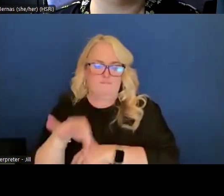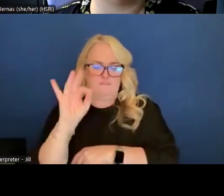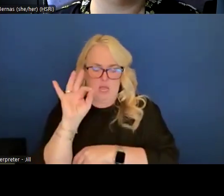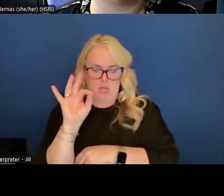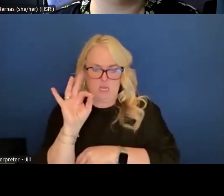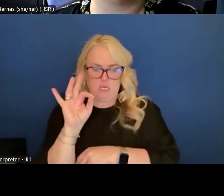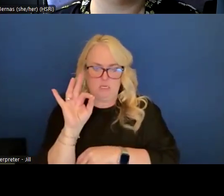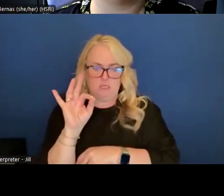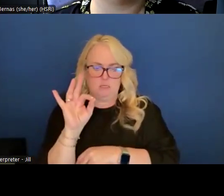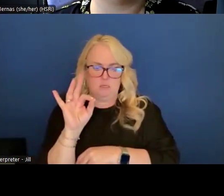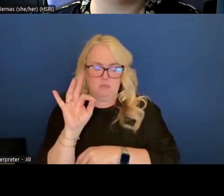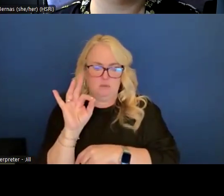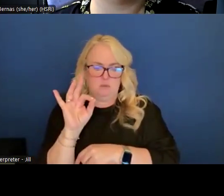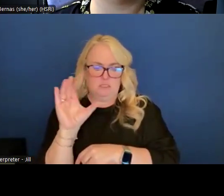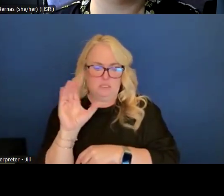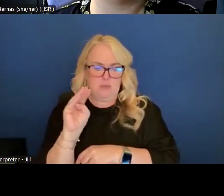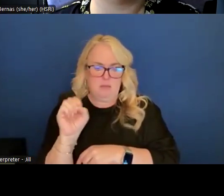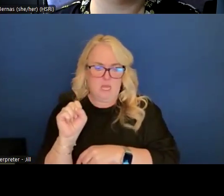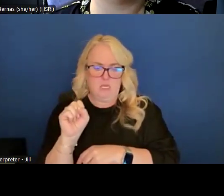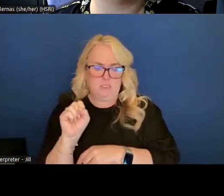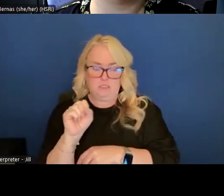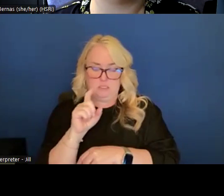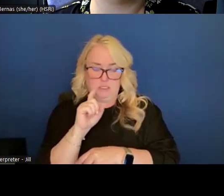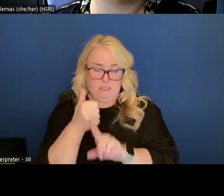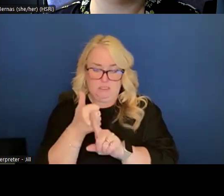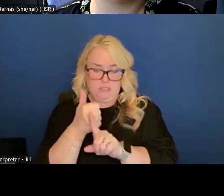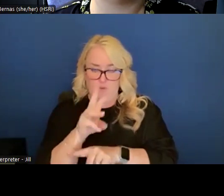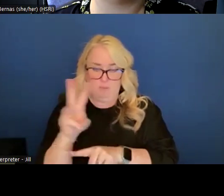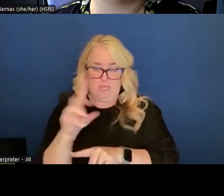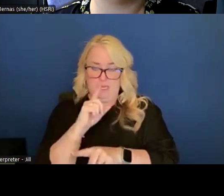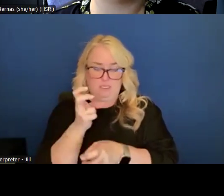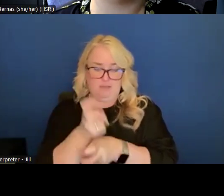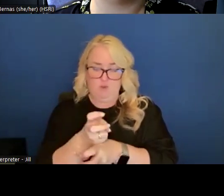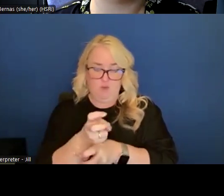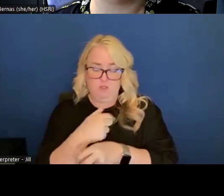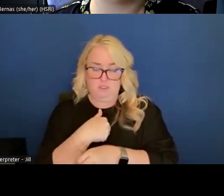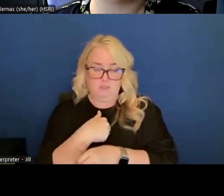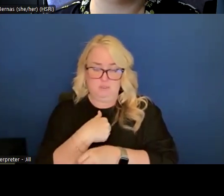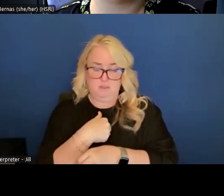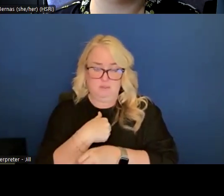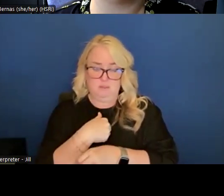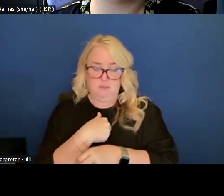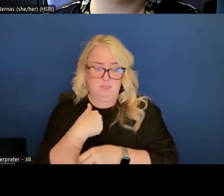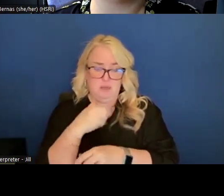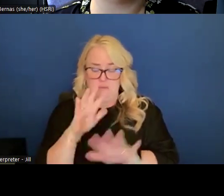find [a waiver]? Because I even find that navigating CMS is difficult.